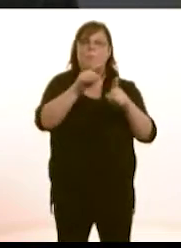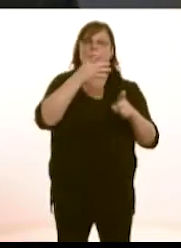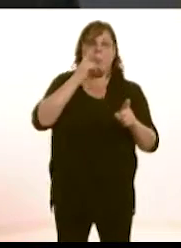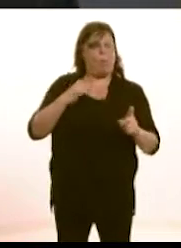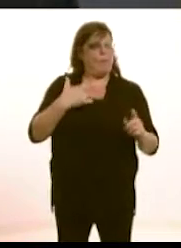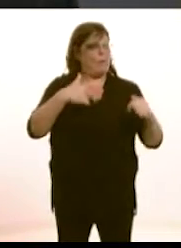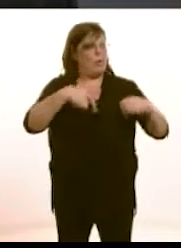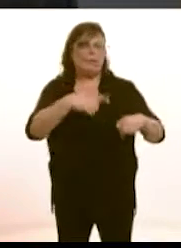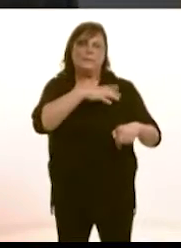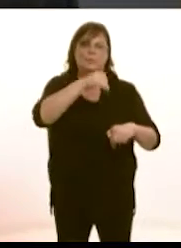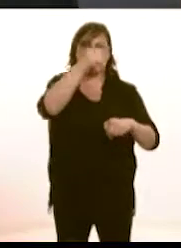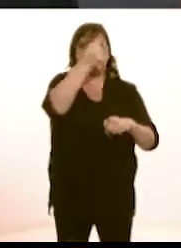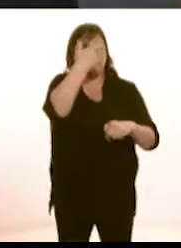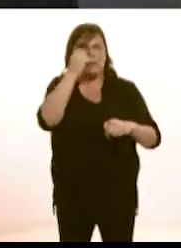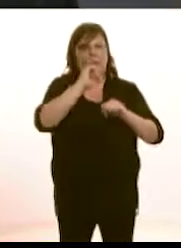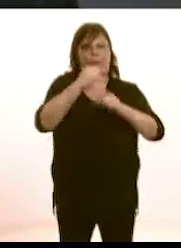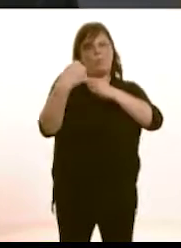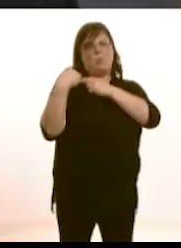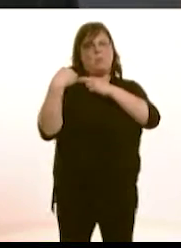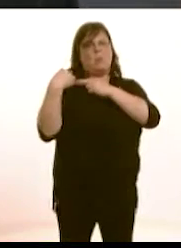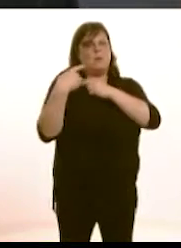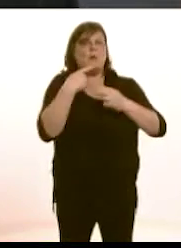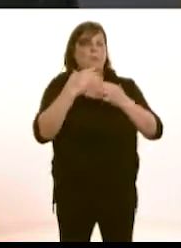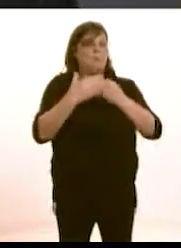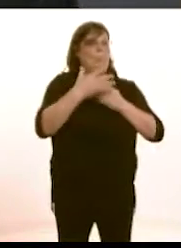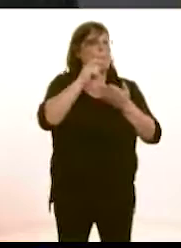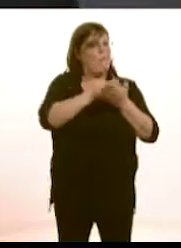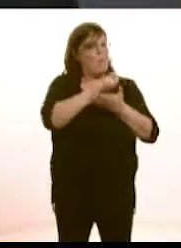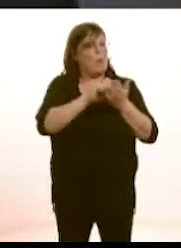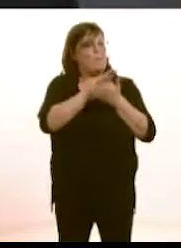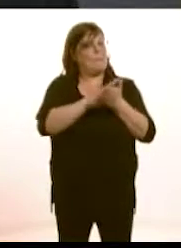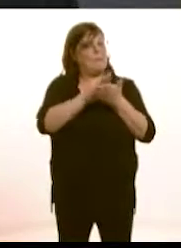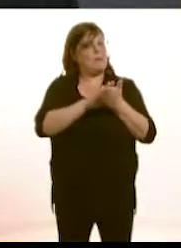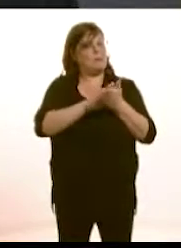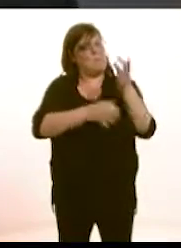as well, in terms of keeping a healthy democracy going, and education is key to that.